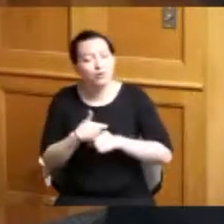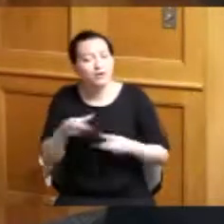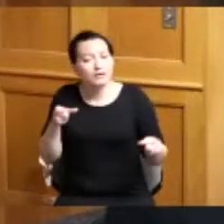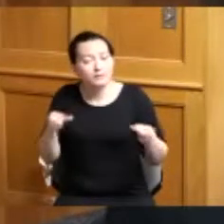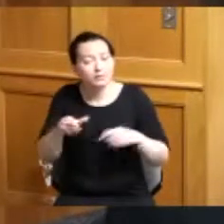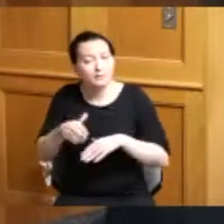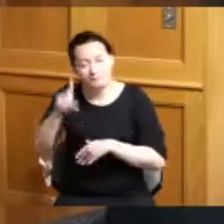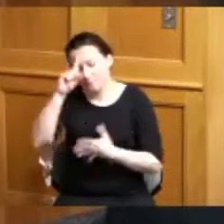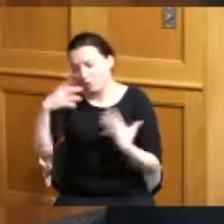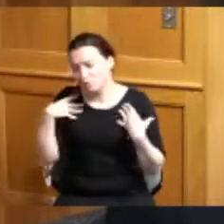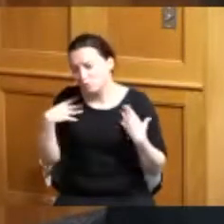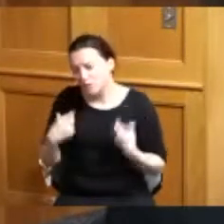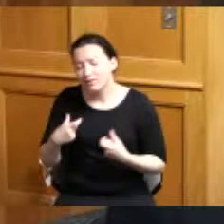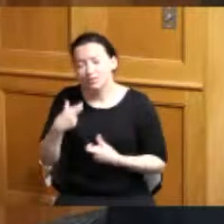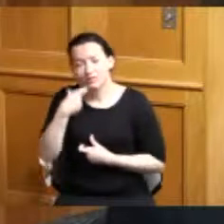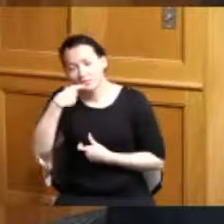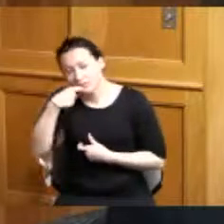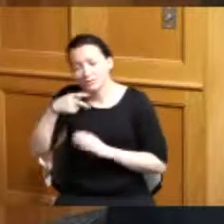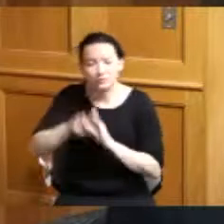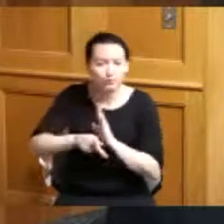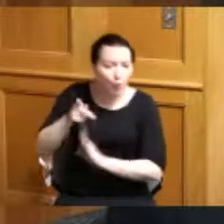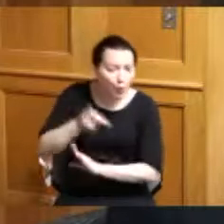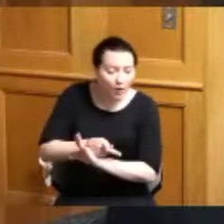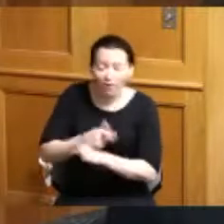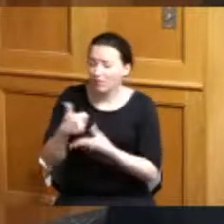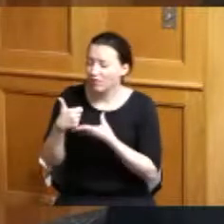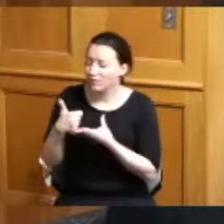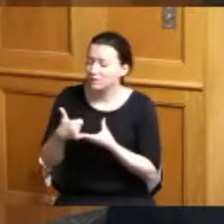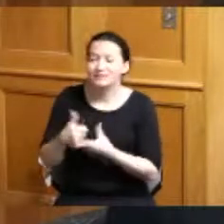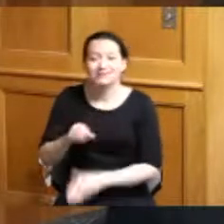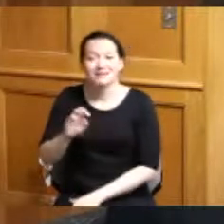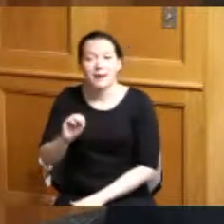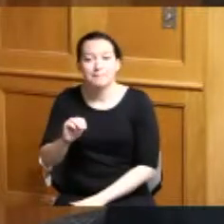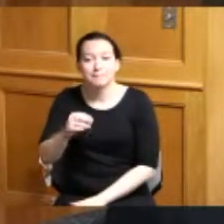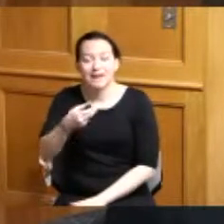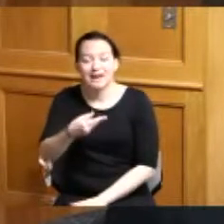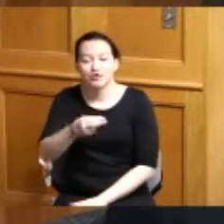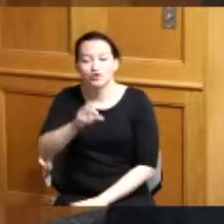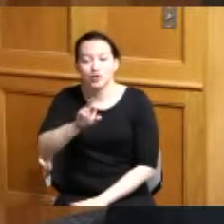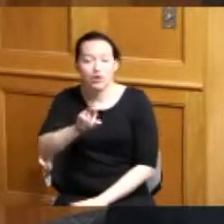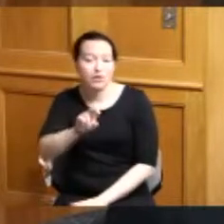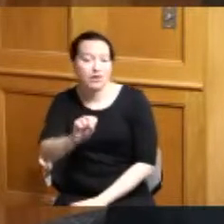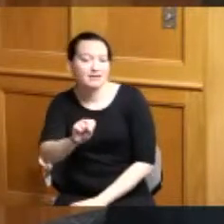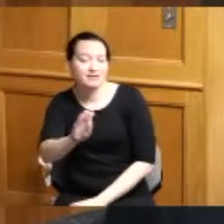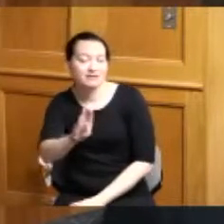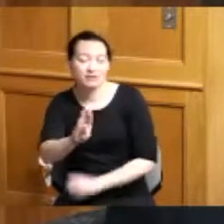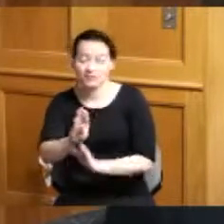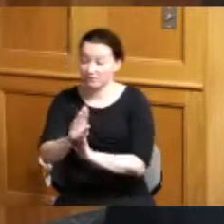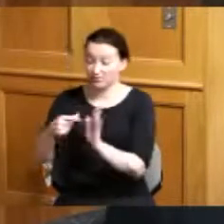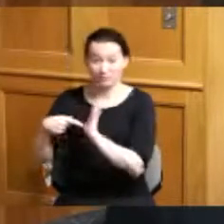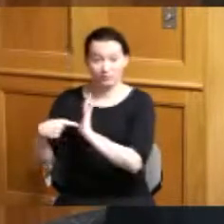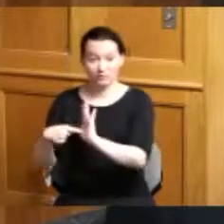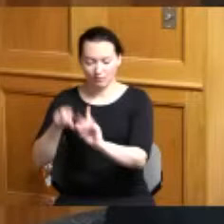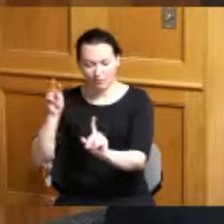mental health and addiction programs and helped make the MHRSB a model in Ohio in delivering